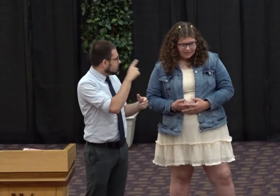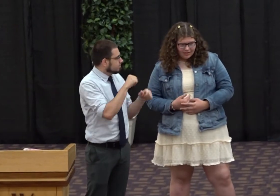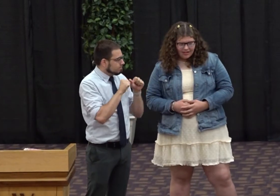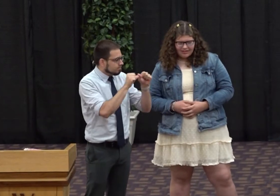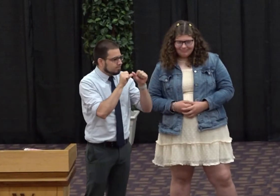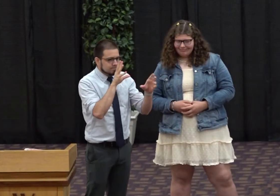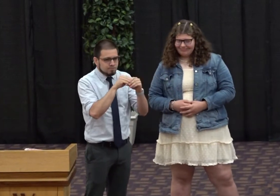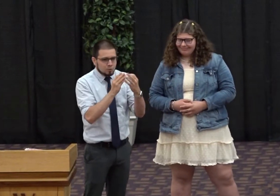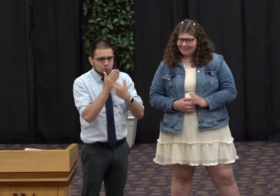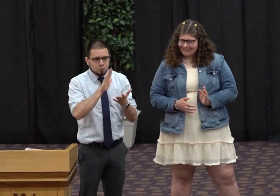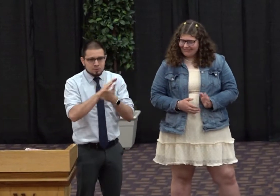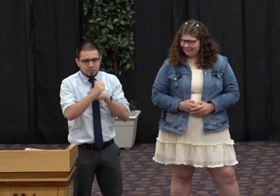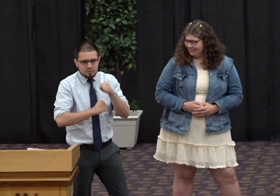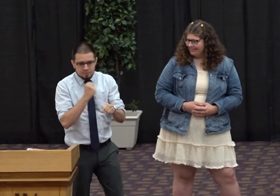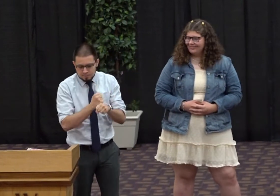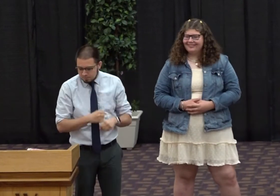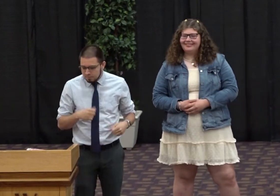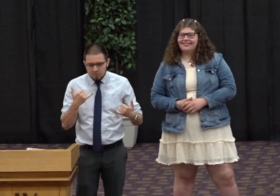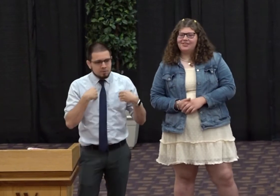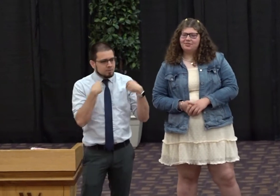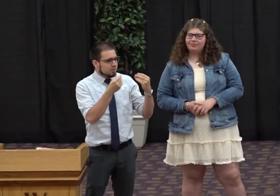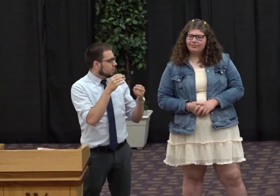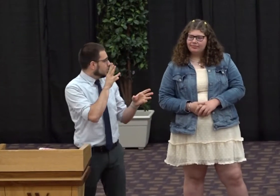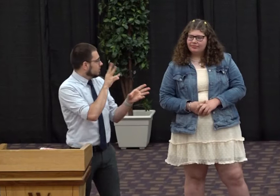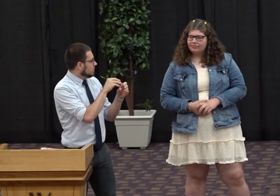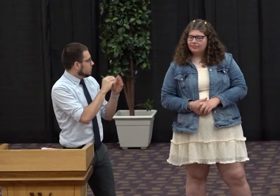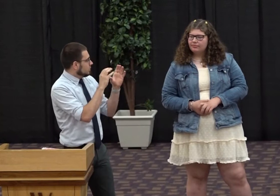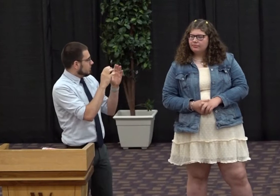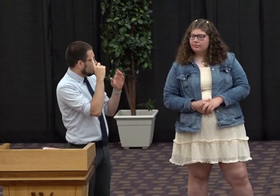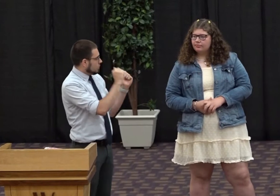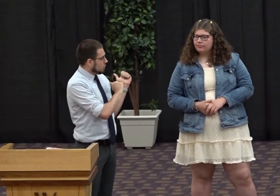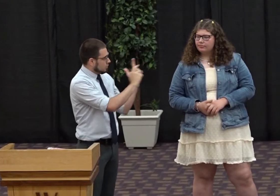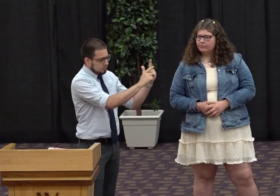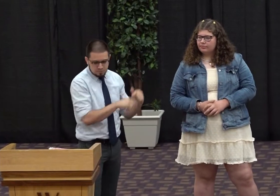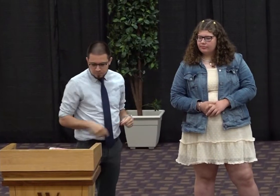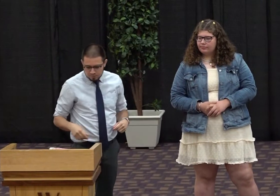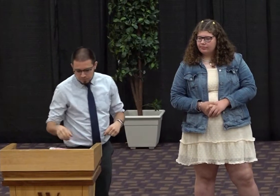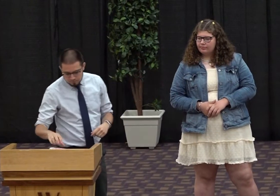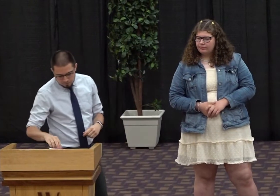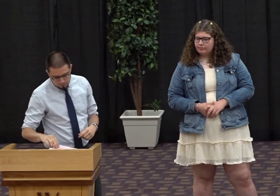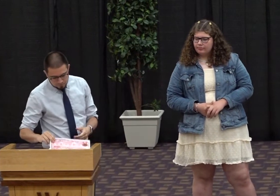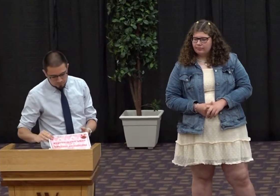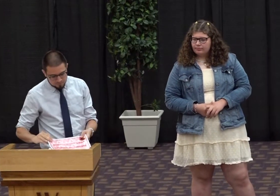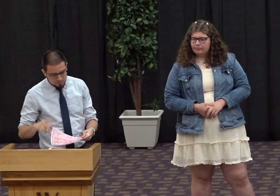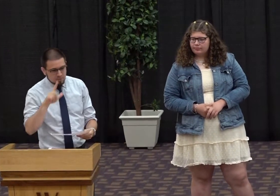So I want to thank all of you for your continuous participation this year. And I'll give you a participant certificate.